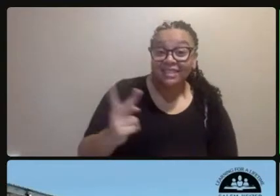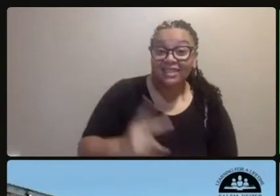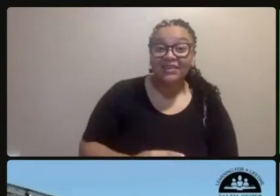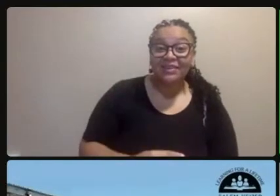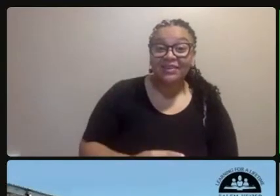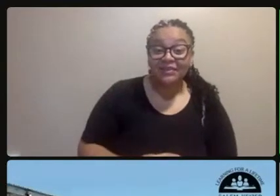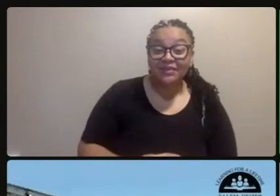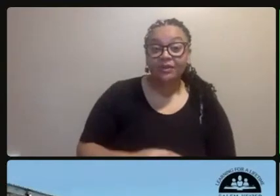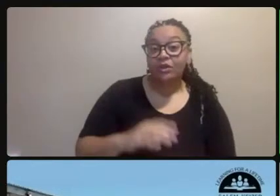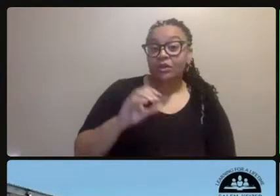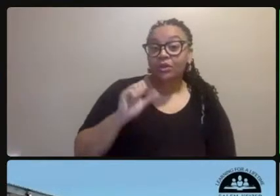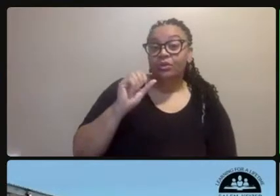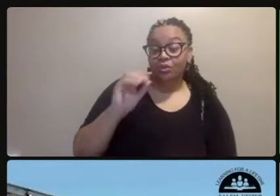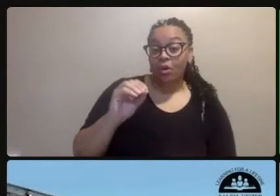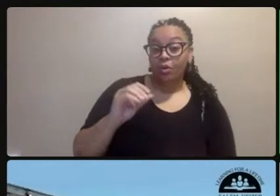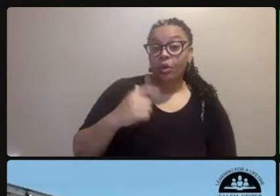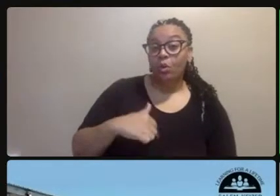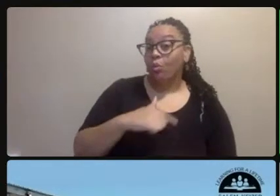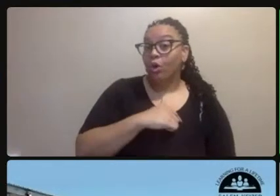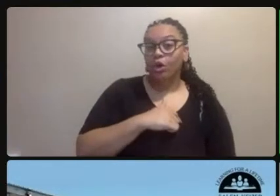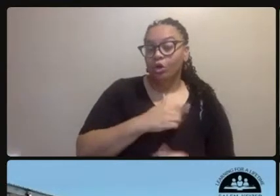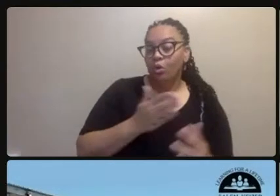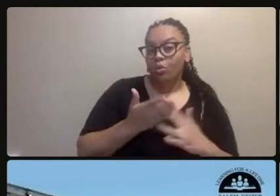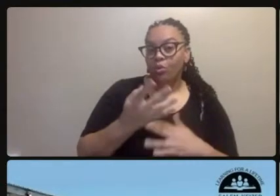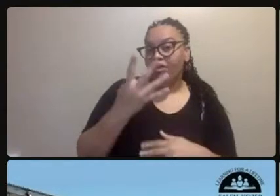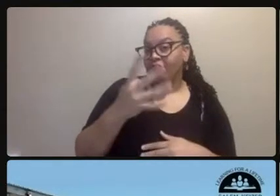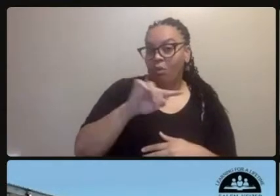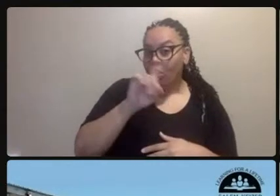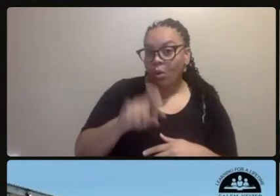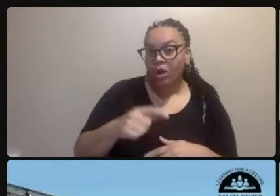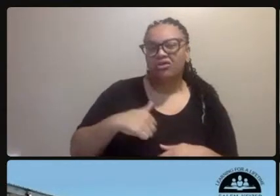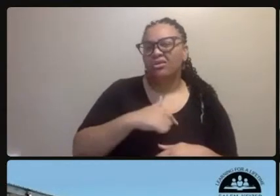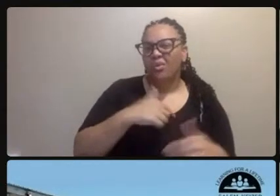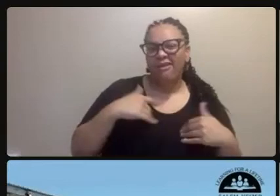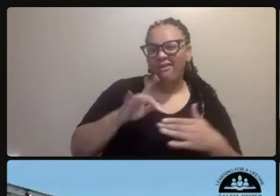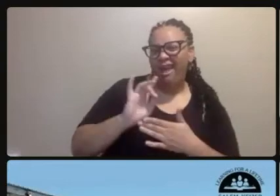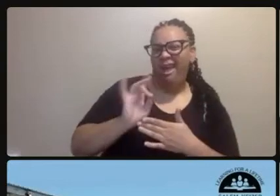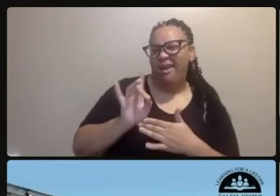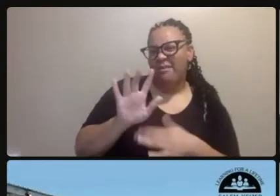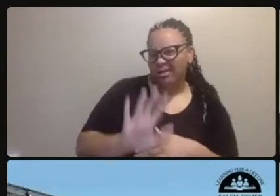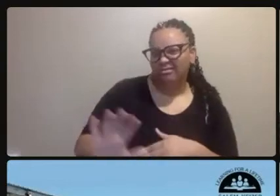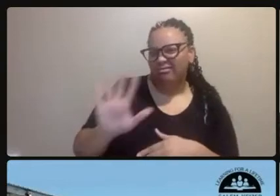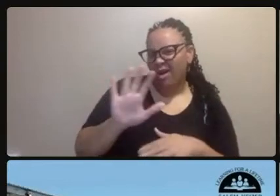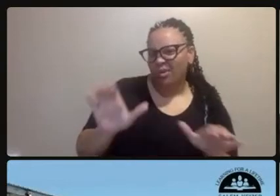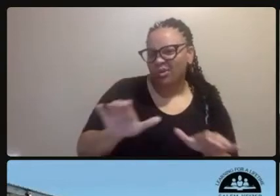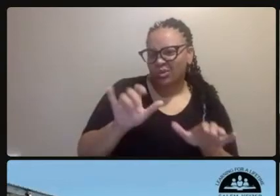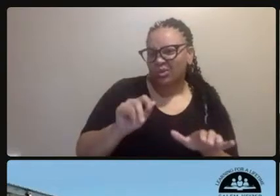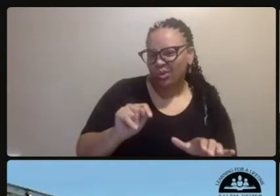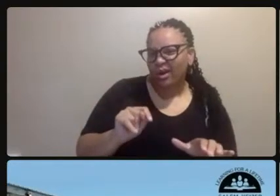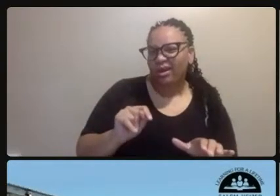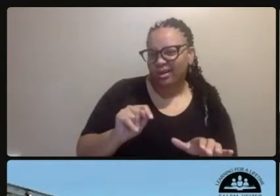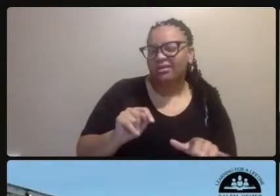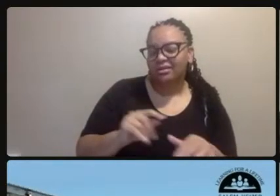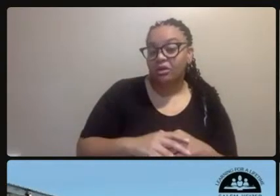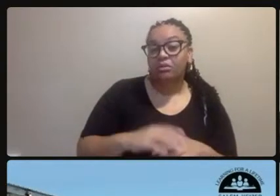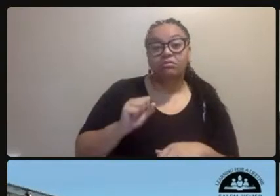OK, NOW YOU SEE ME?